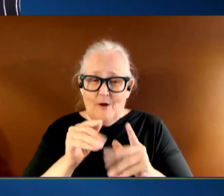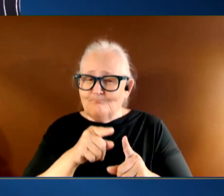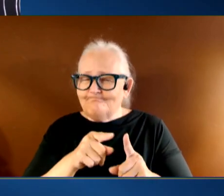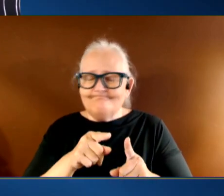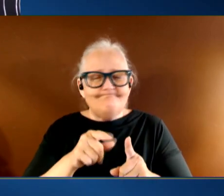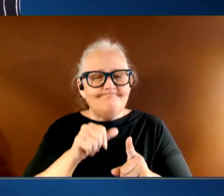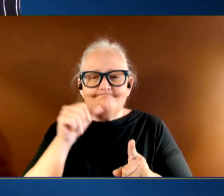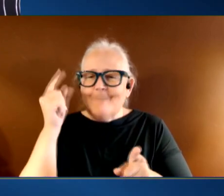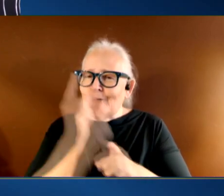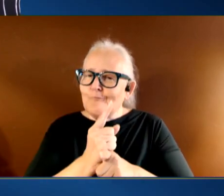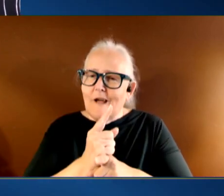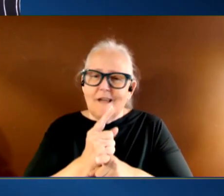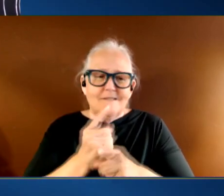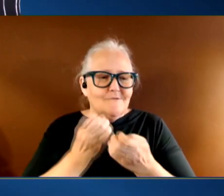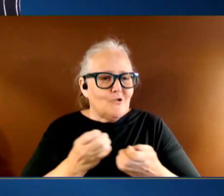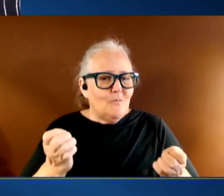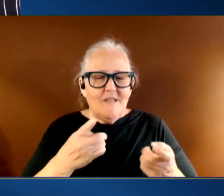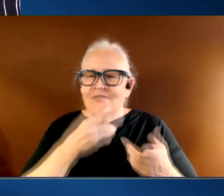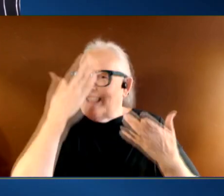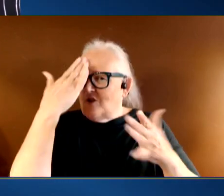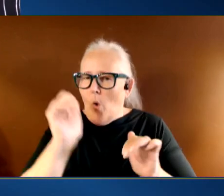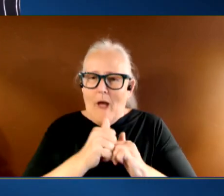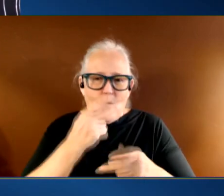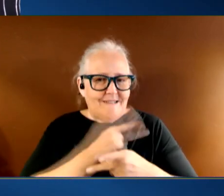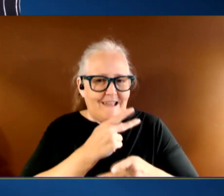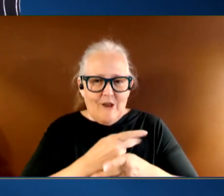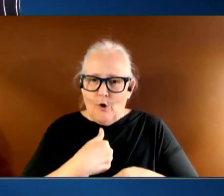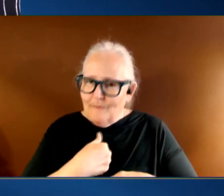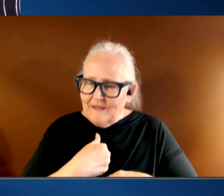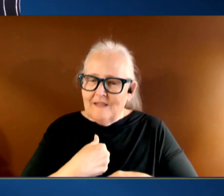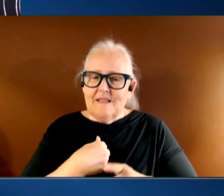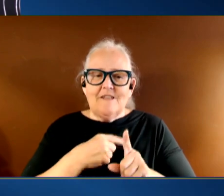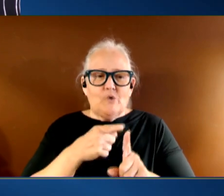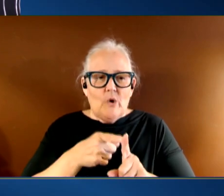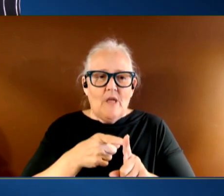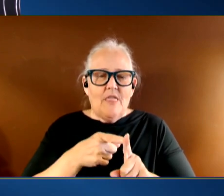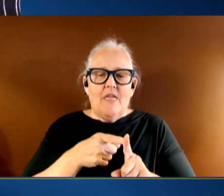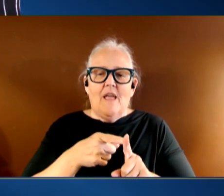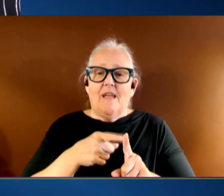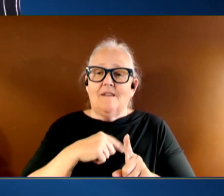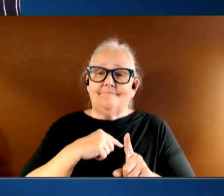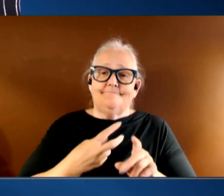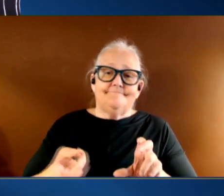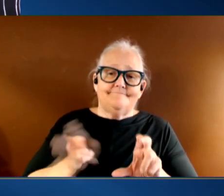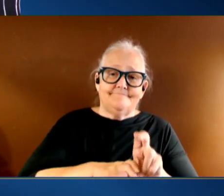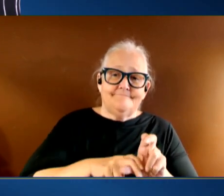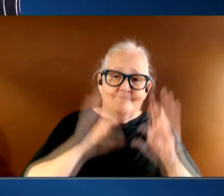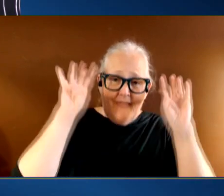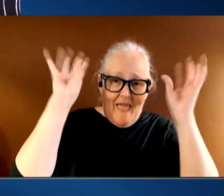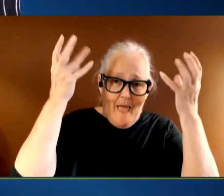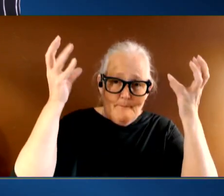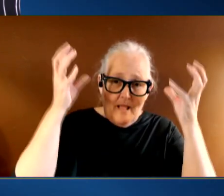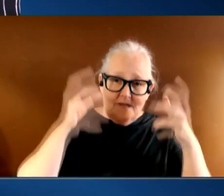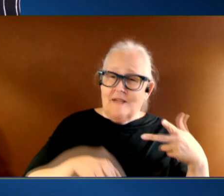know how to take care of me. So, they had to send me an ambulance 45 minutes to another hospital,